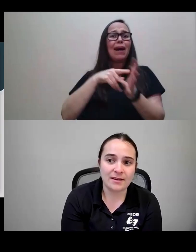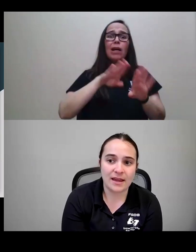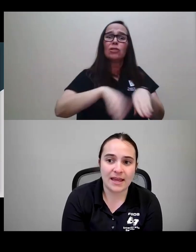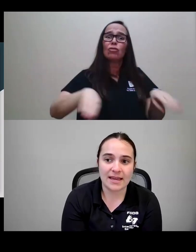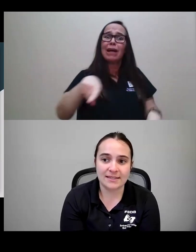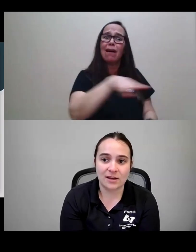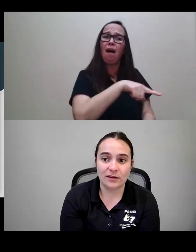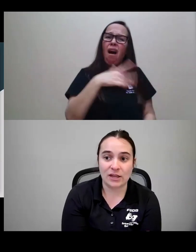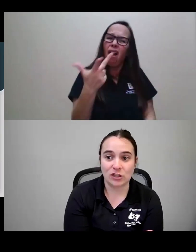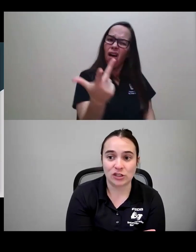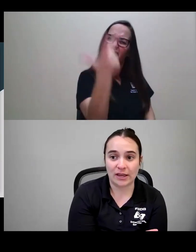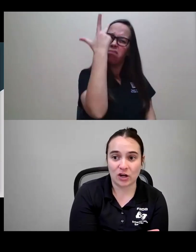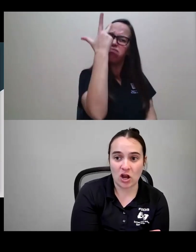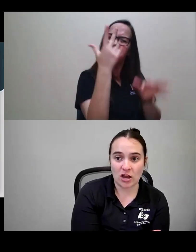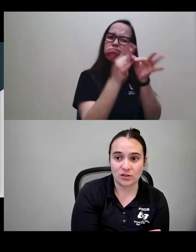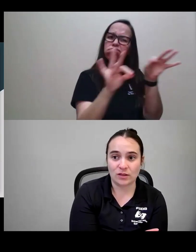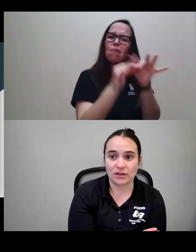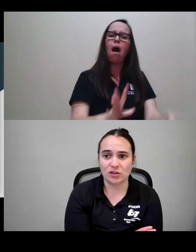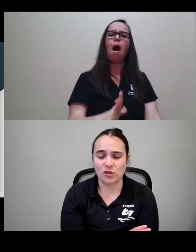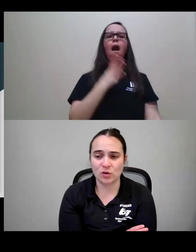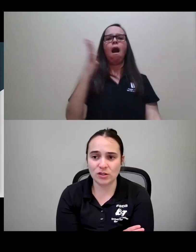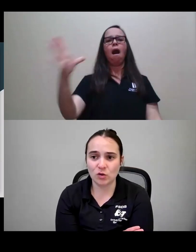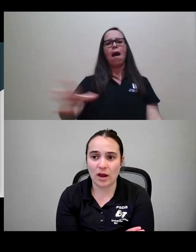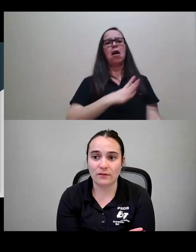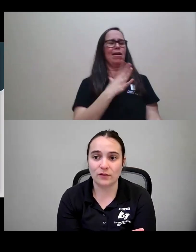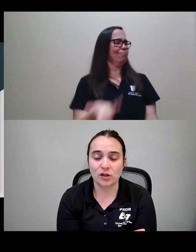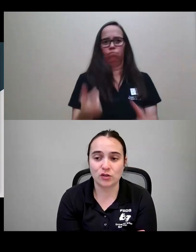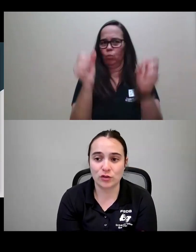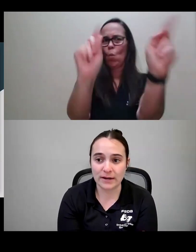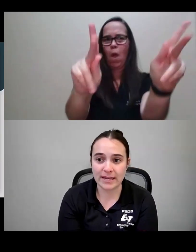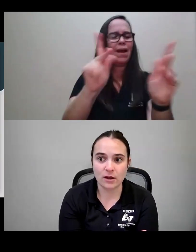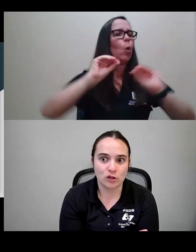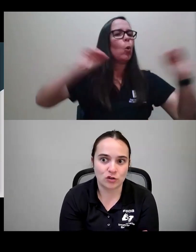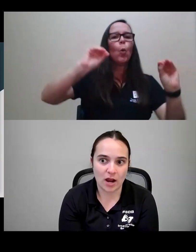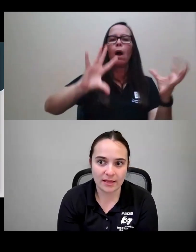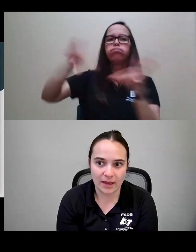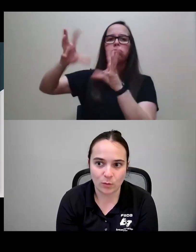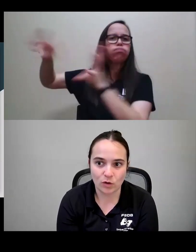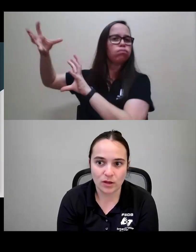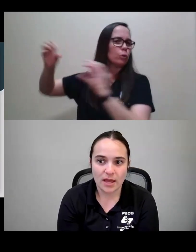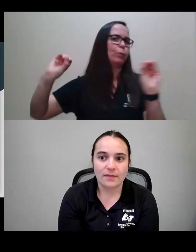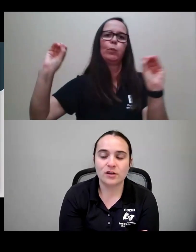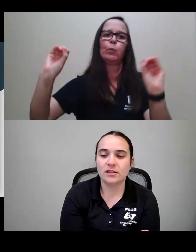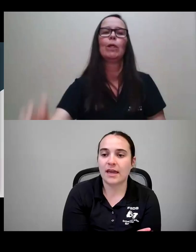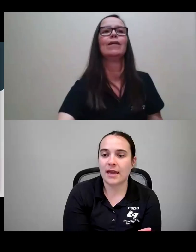add that ASL and English later on. So then the students who have three are triilingual. There's